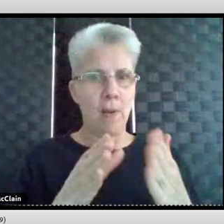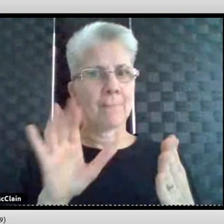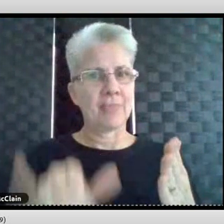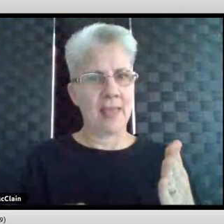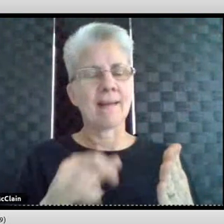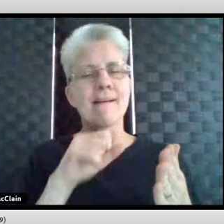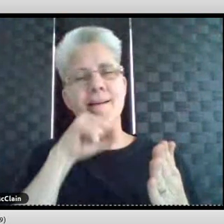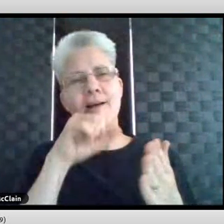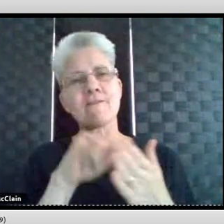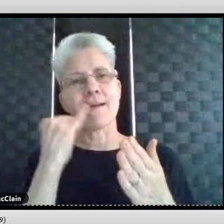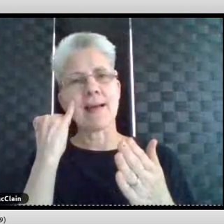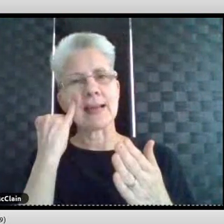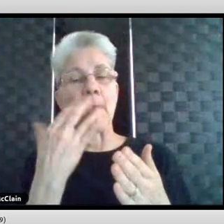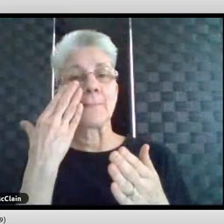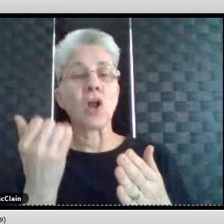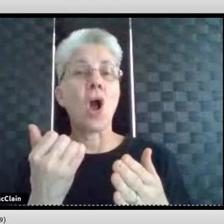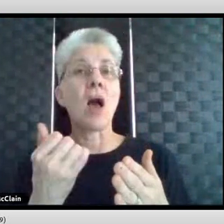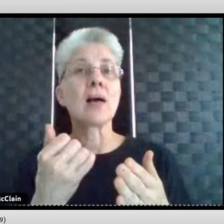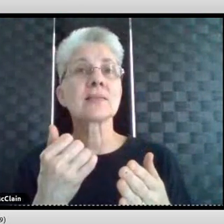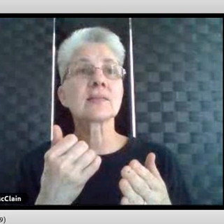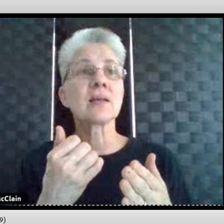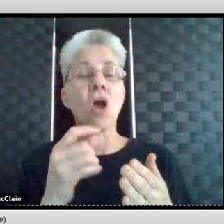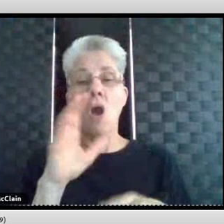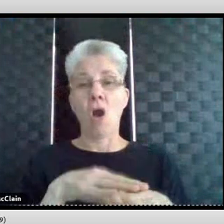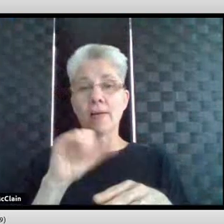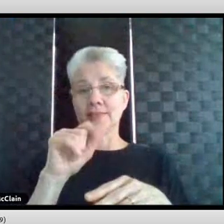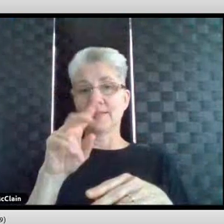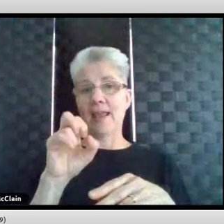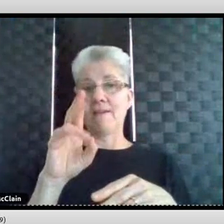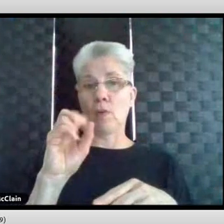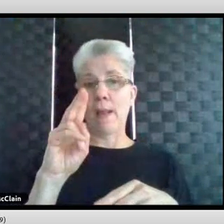I love that idea because on Dave Ramsey, on Clark Howard,